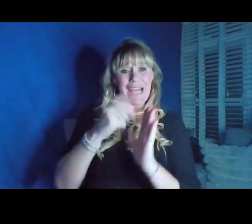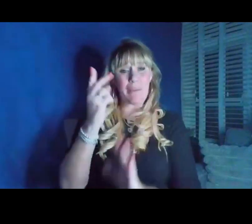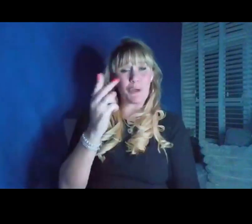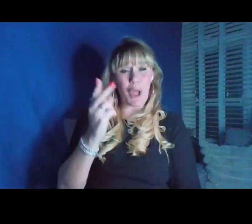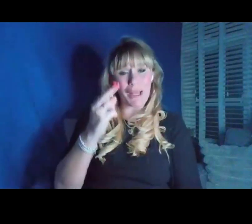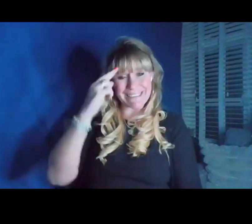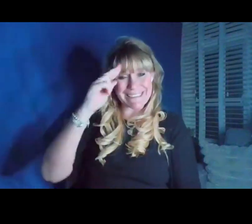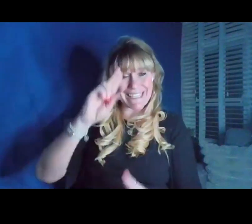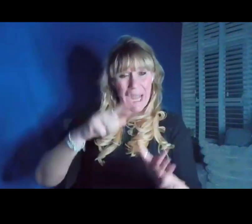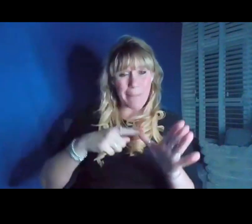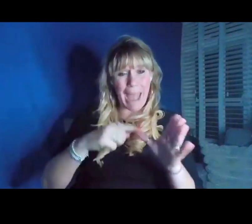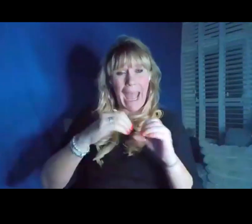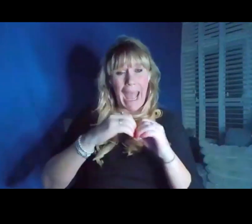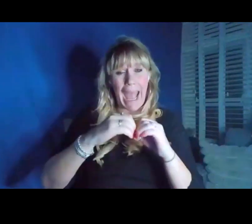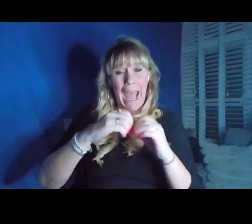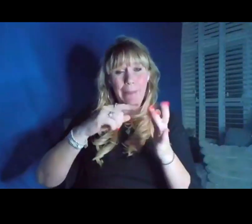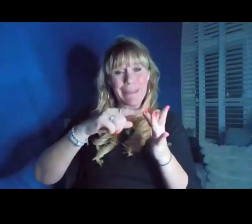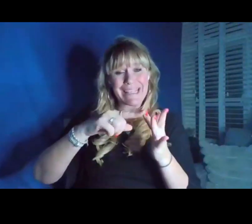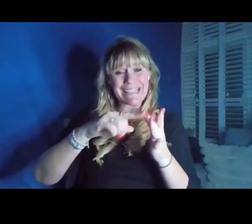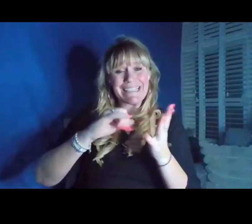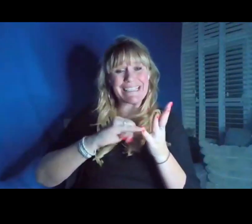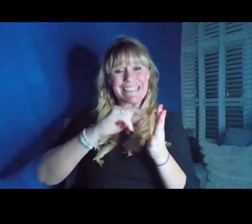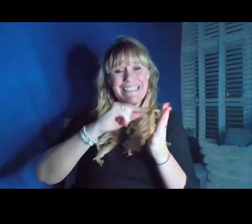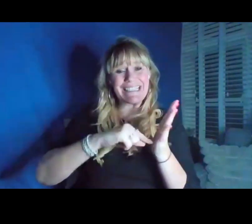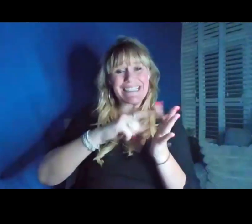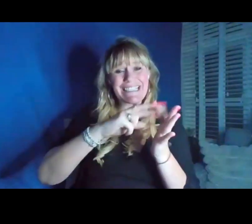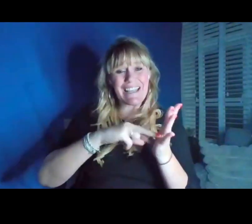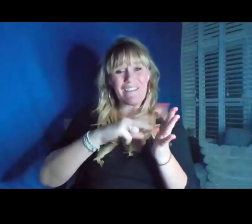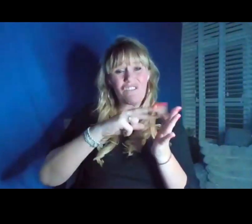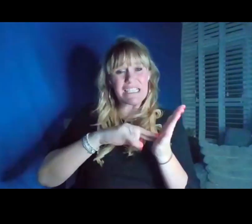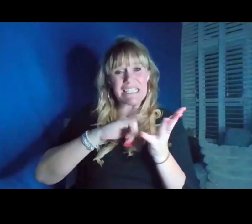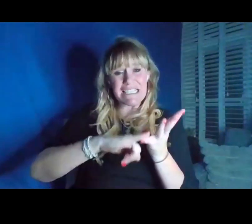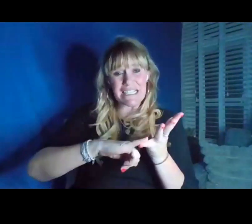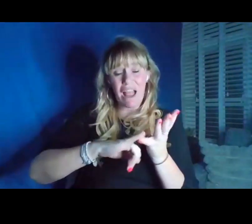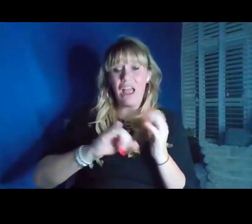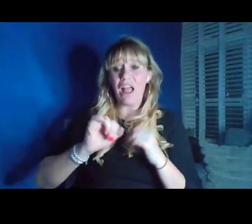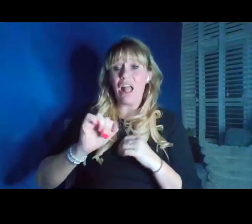The stories have been revised and refreshed.